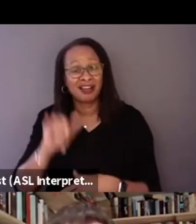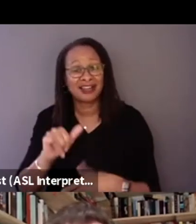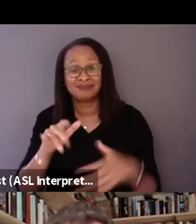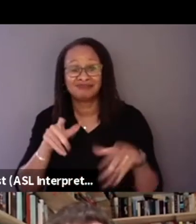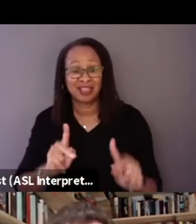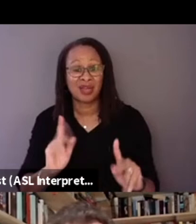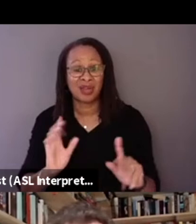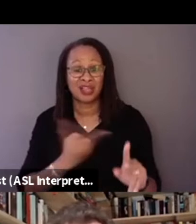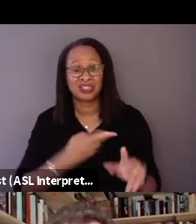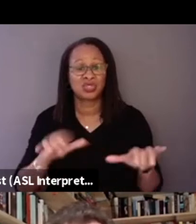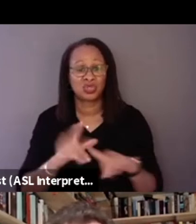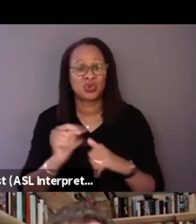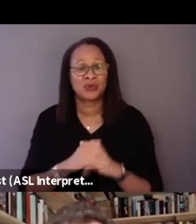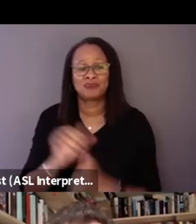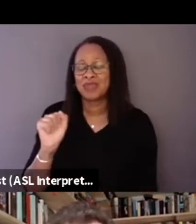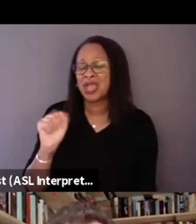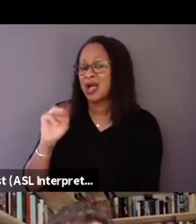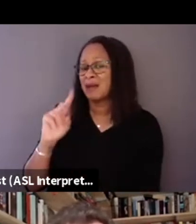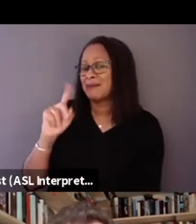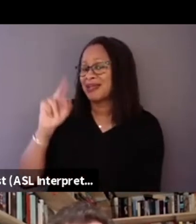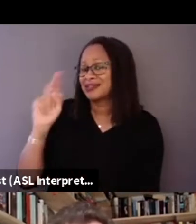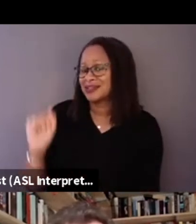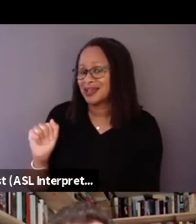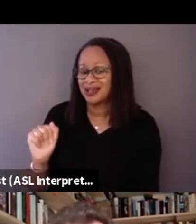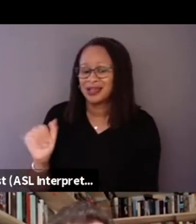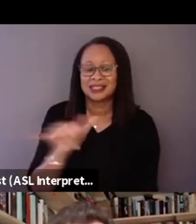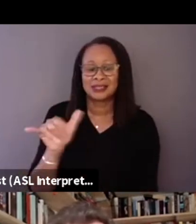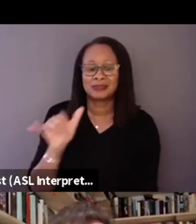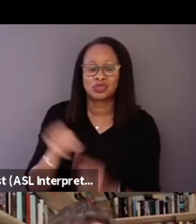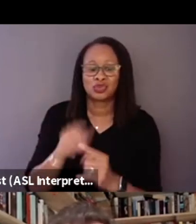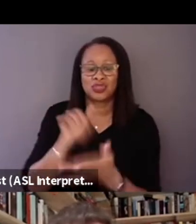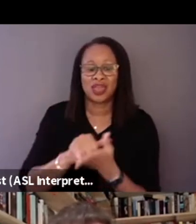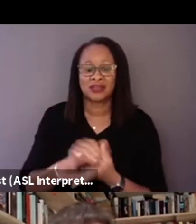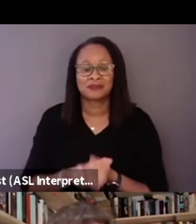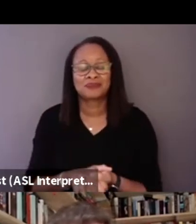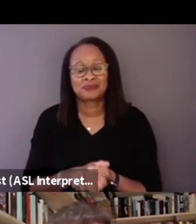Yeah. And I, similar to that, I just hope that people watch this film